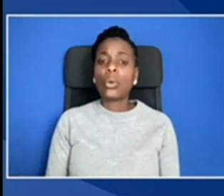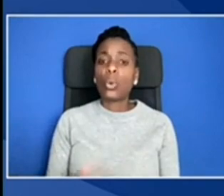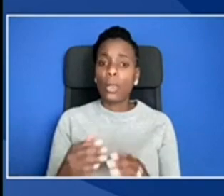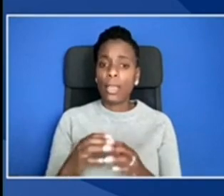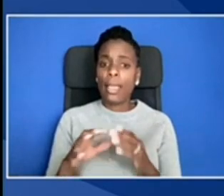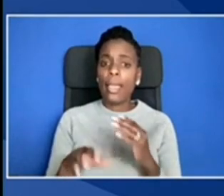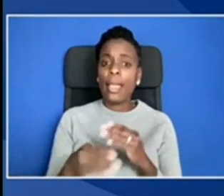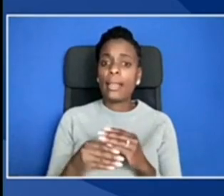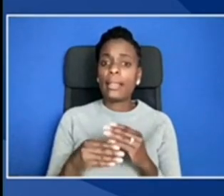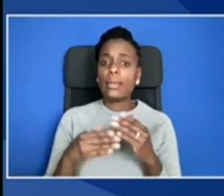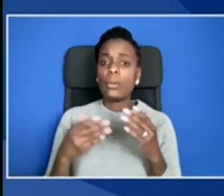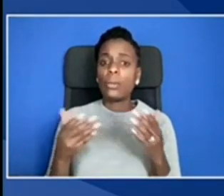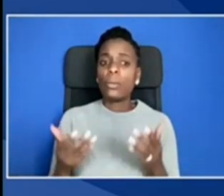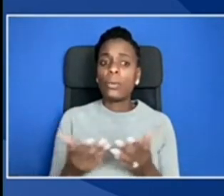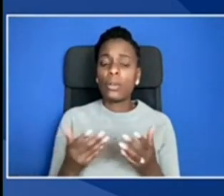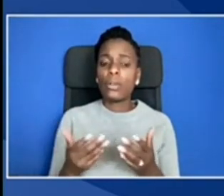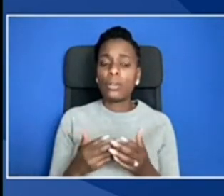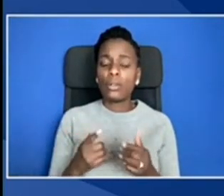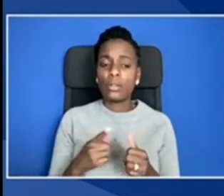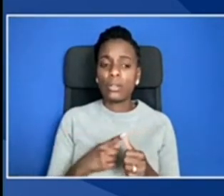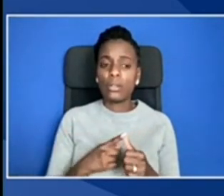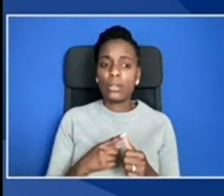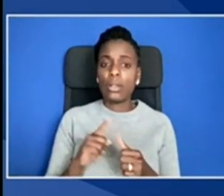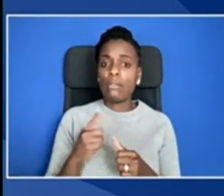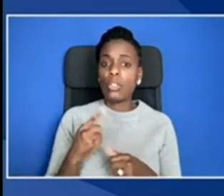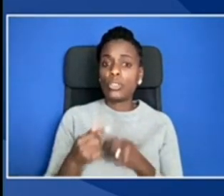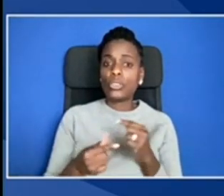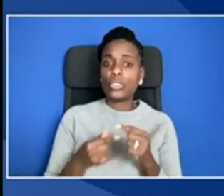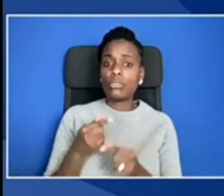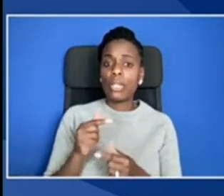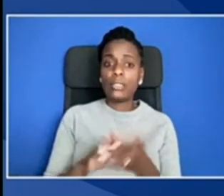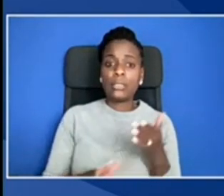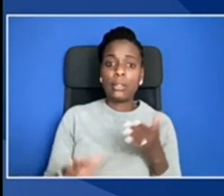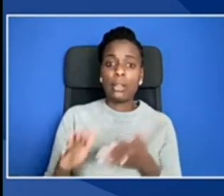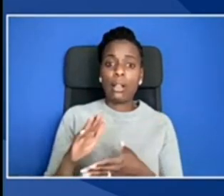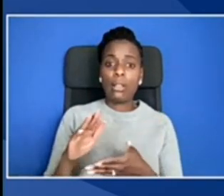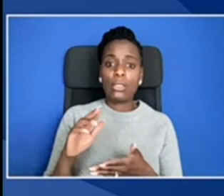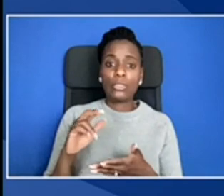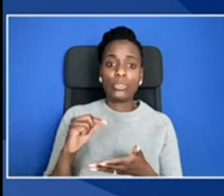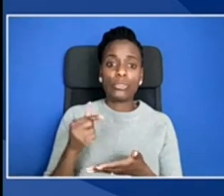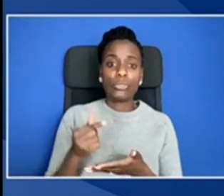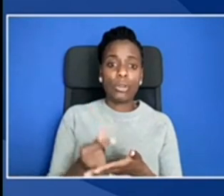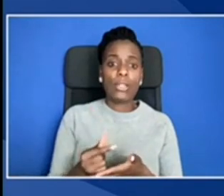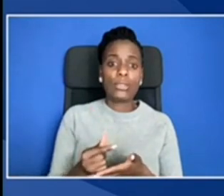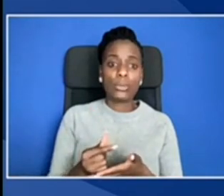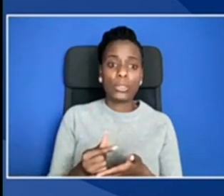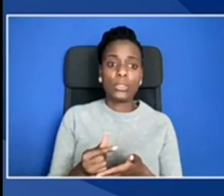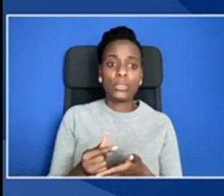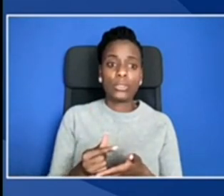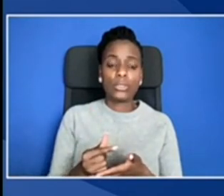another group is first-generation college graduates. You know, oftentimes they end